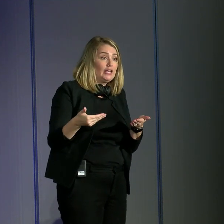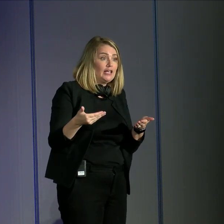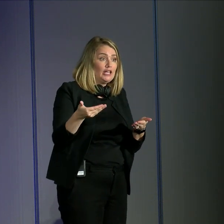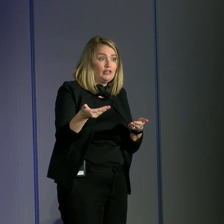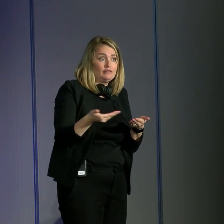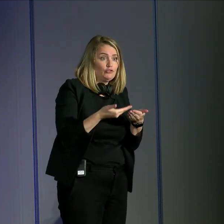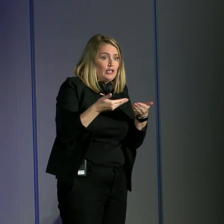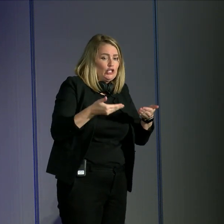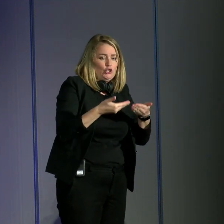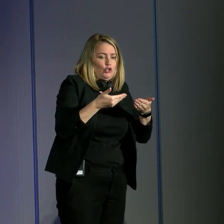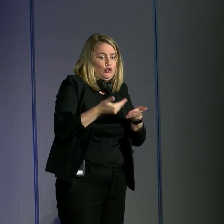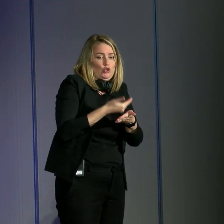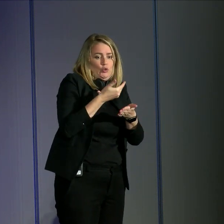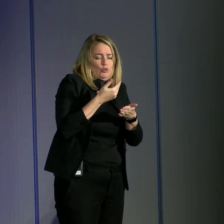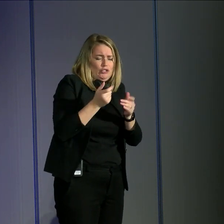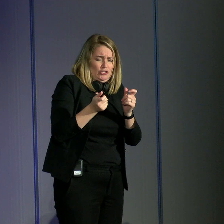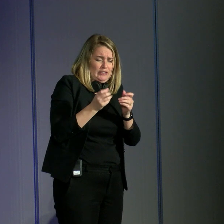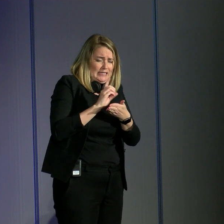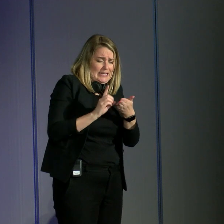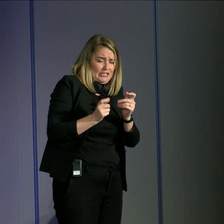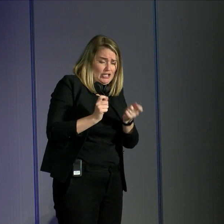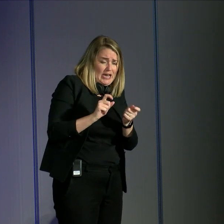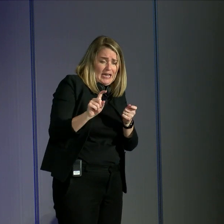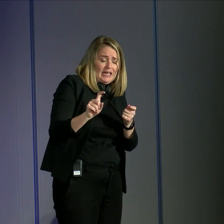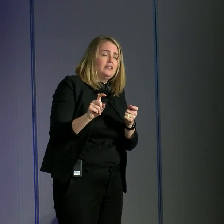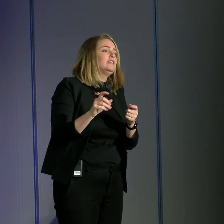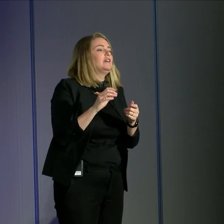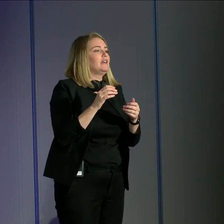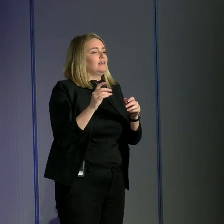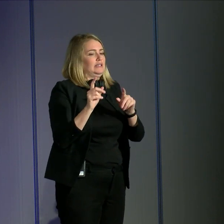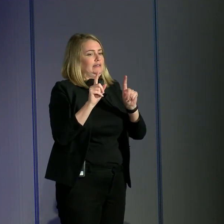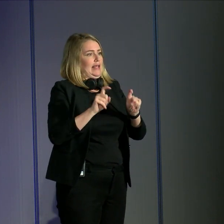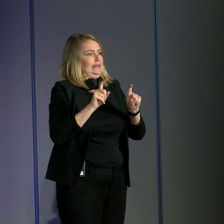If so, maybe it's a case of going back and testing for accessibility and fixing it.